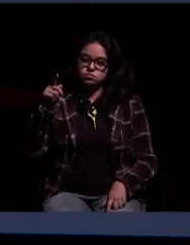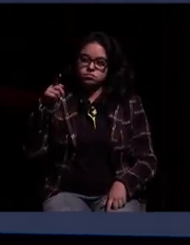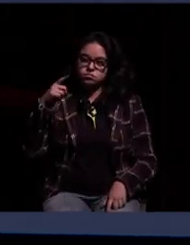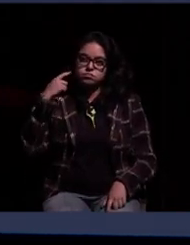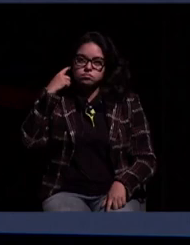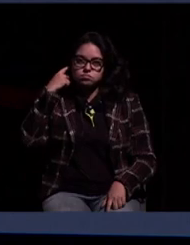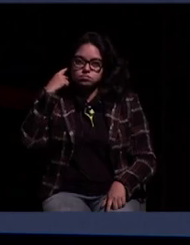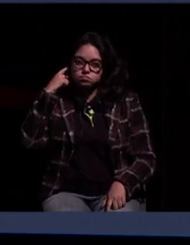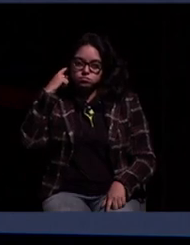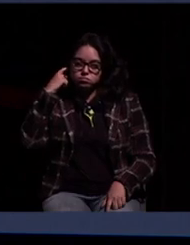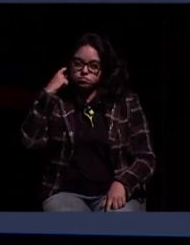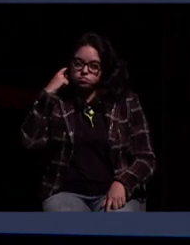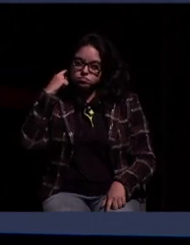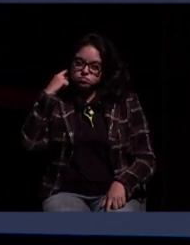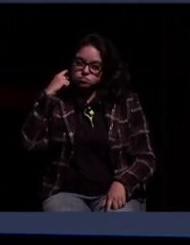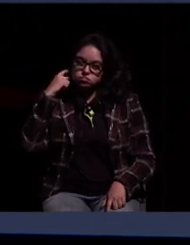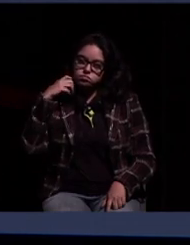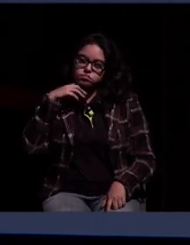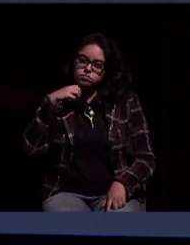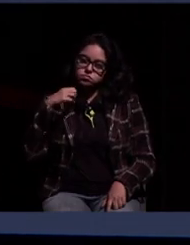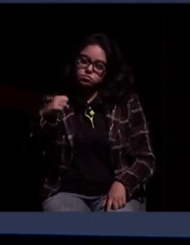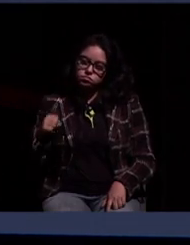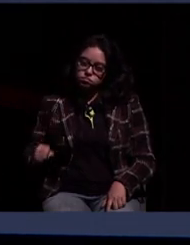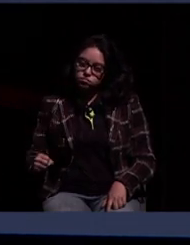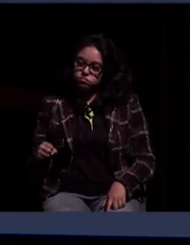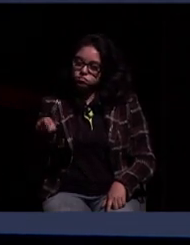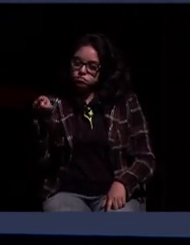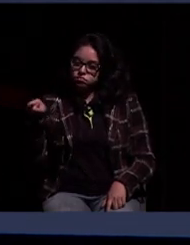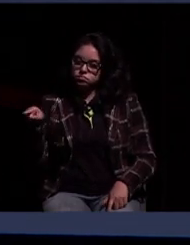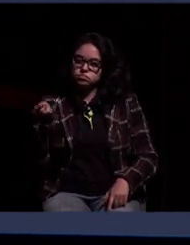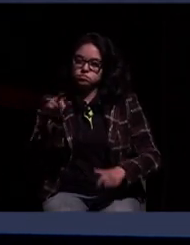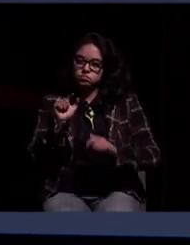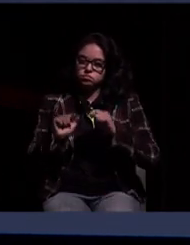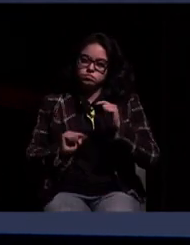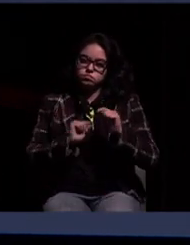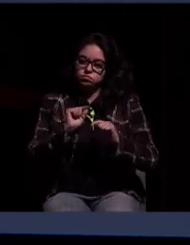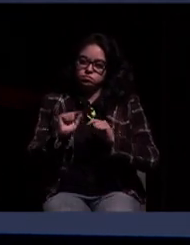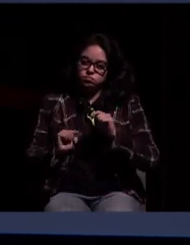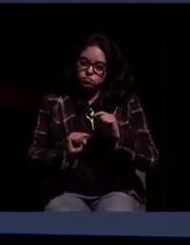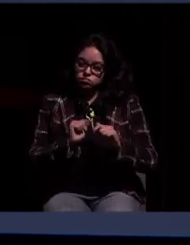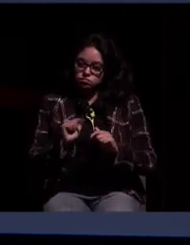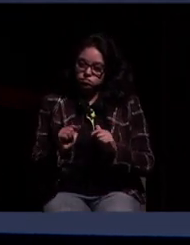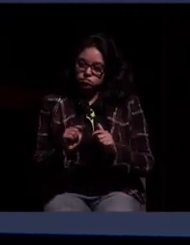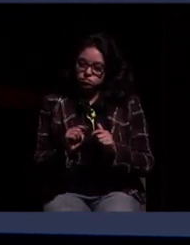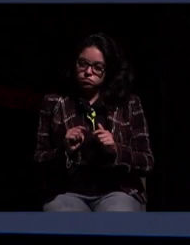where I also worked a lot with small municipalities